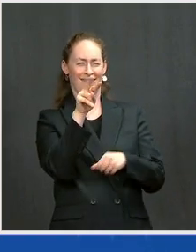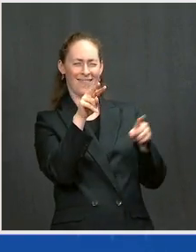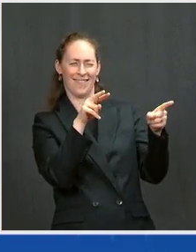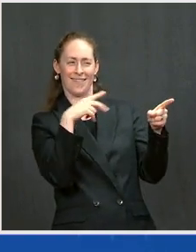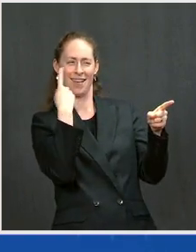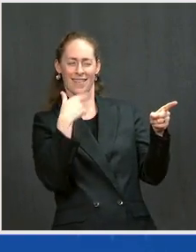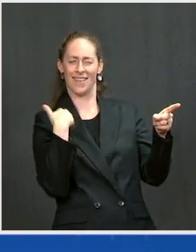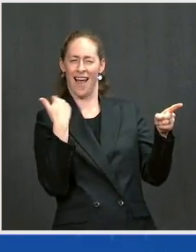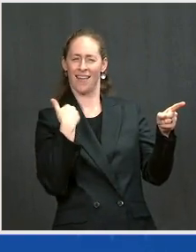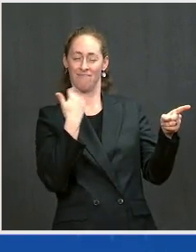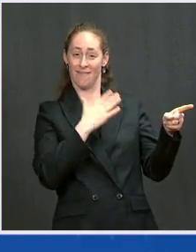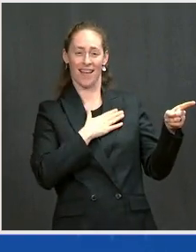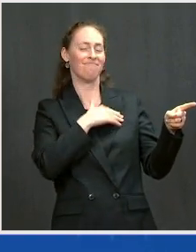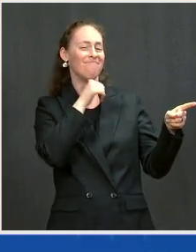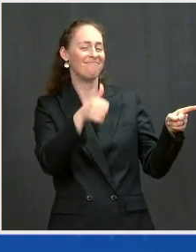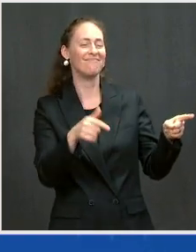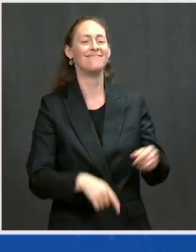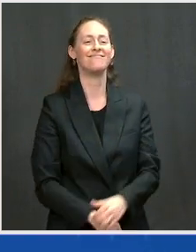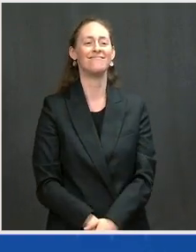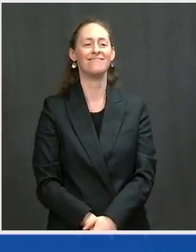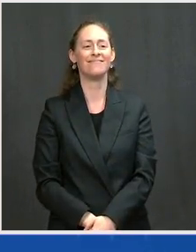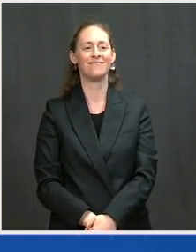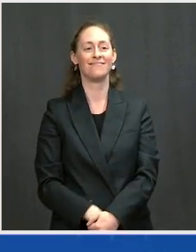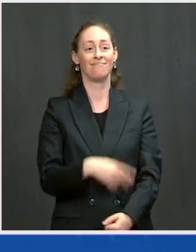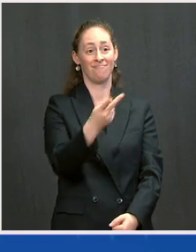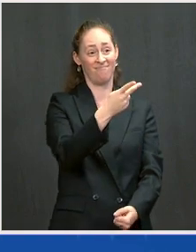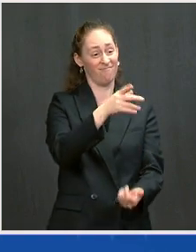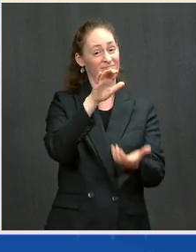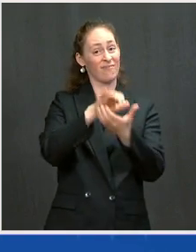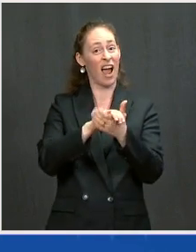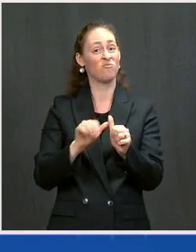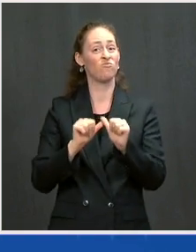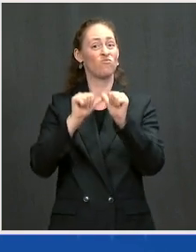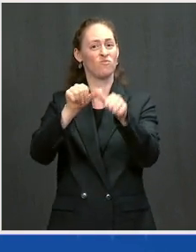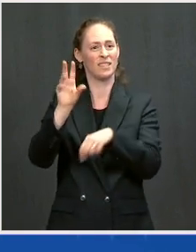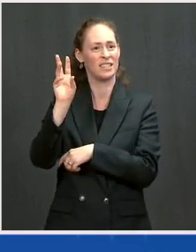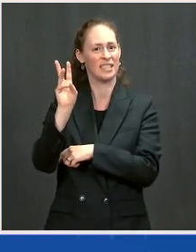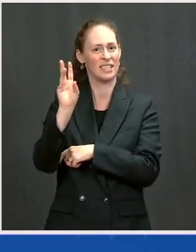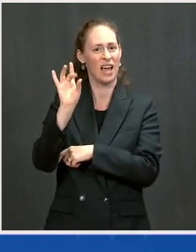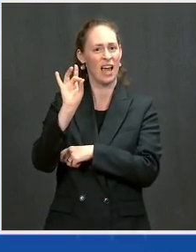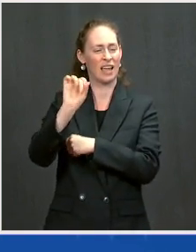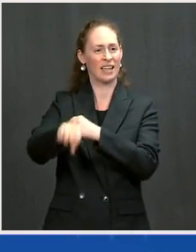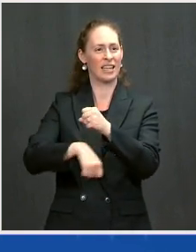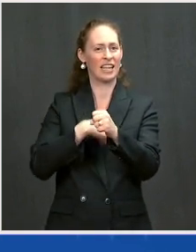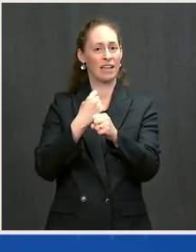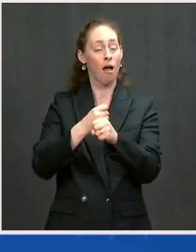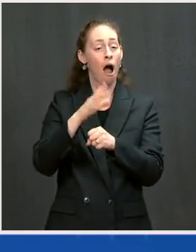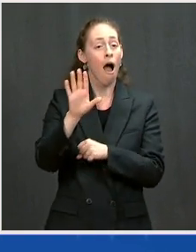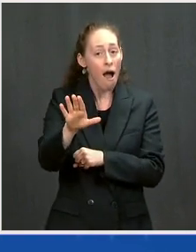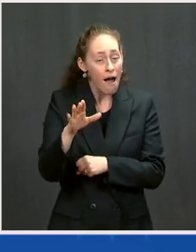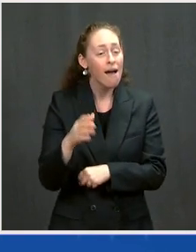We have one thing in common, we both married way up. We both married way up.